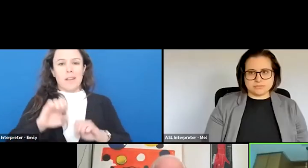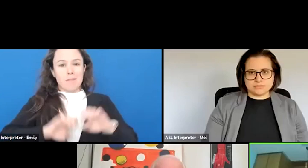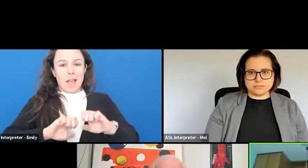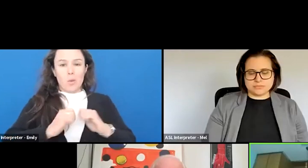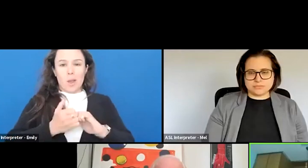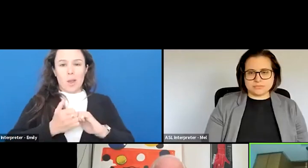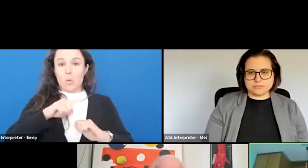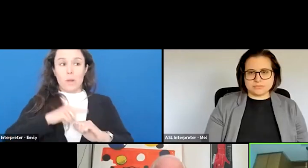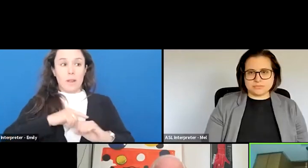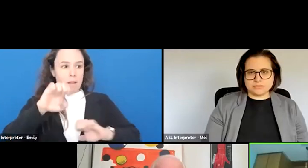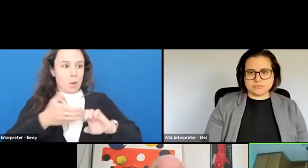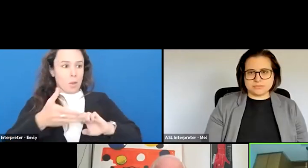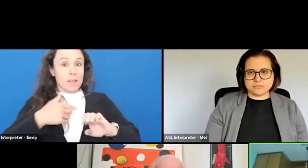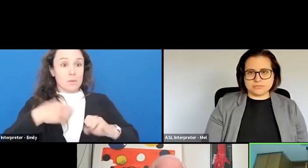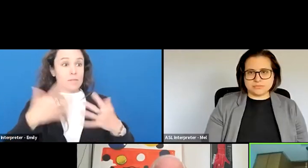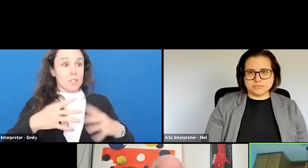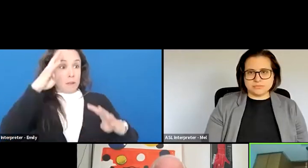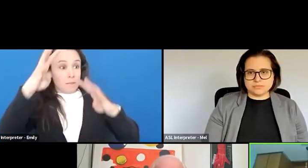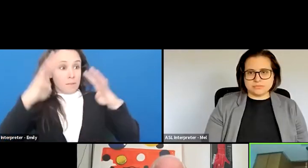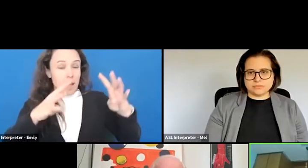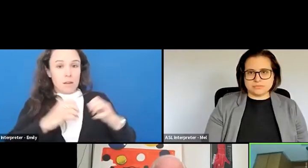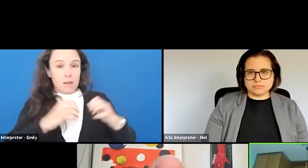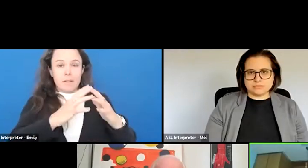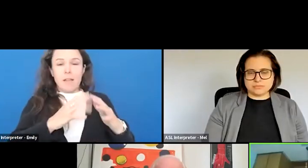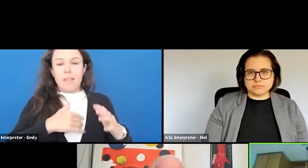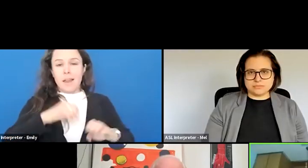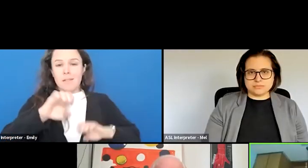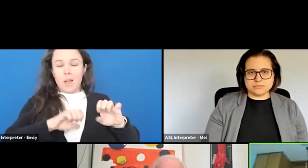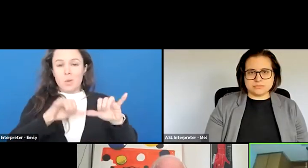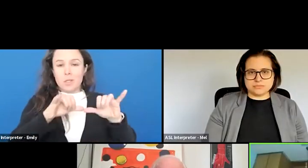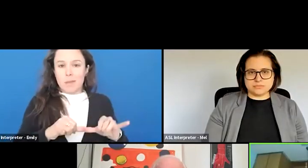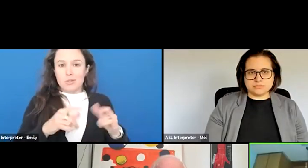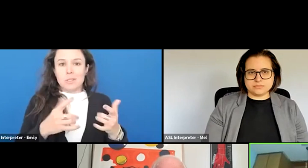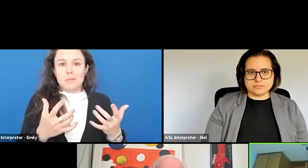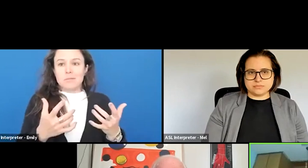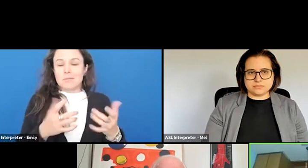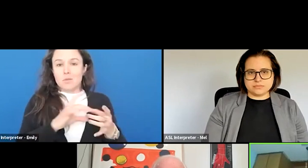that we invent because that valuation metric in some sense is where the whole idea of evolution